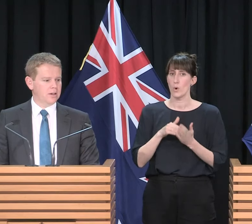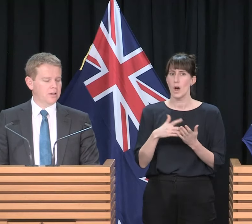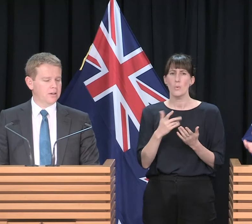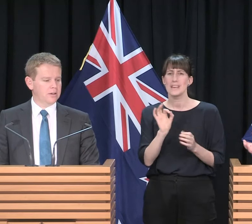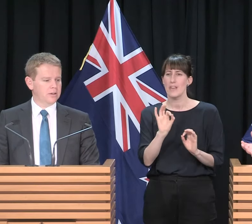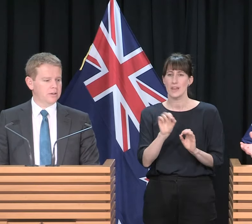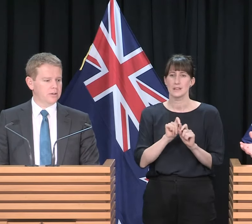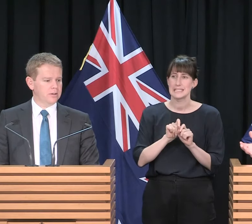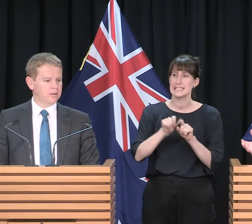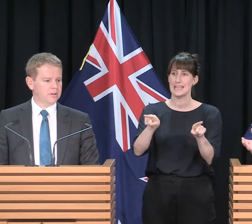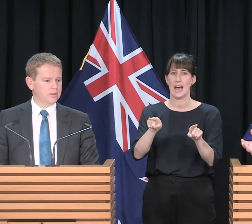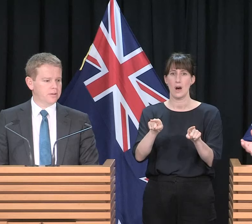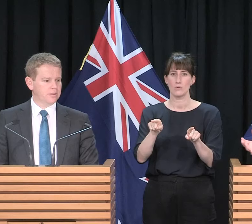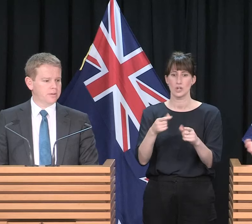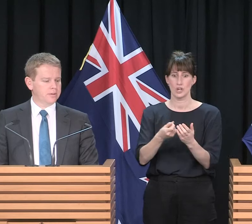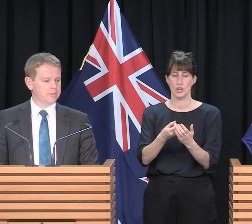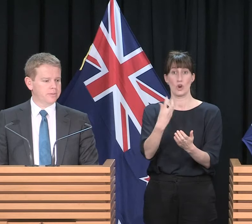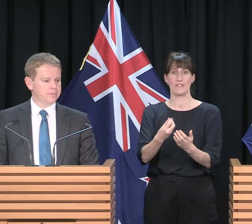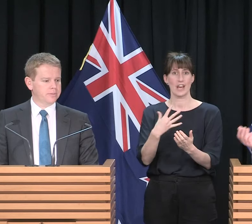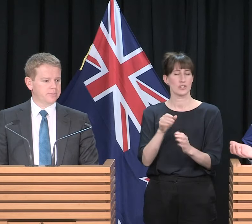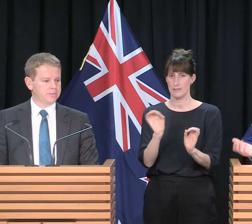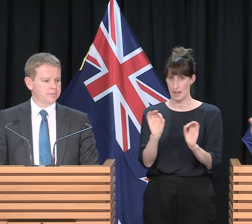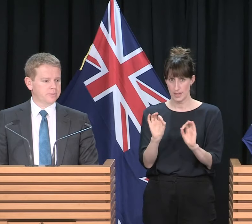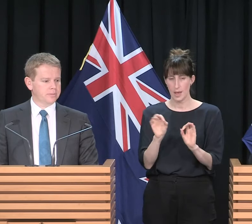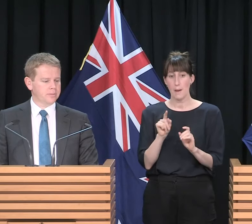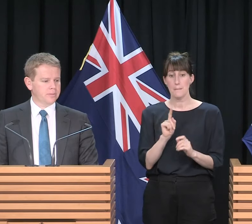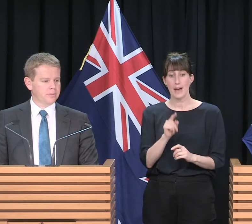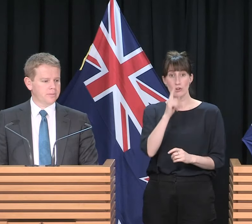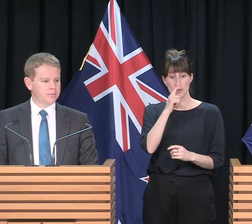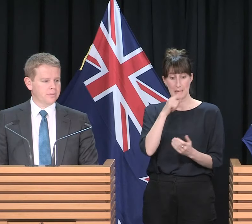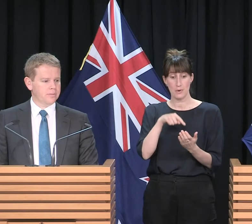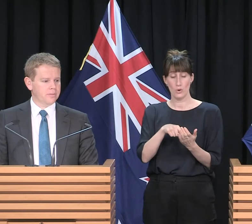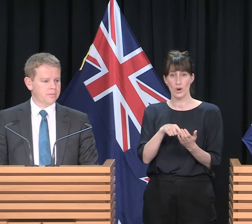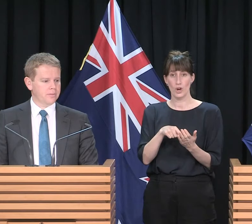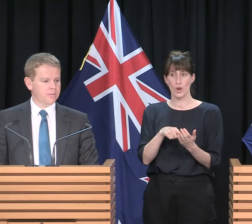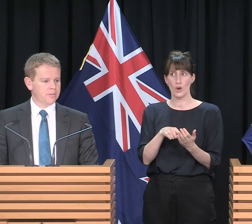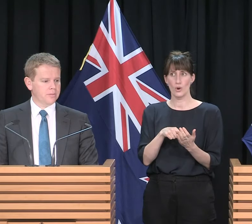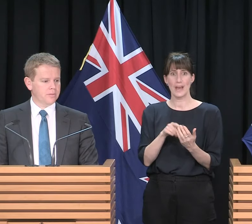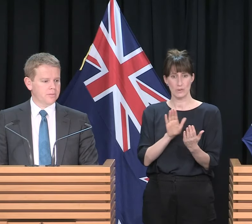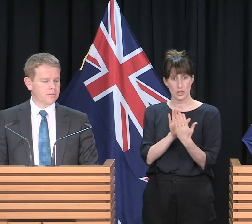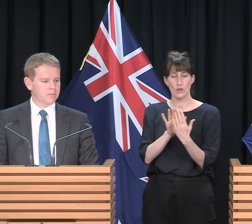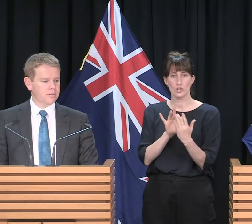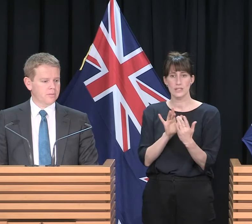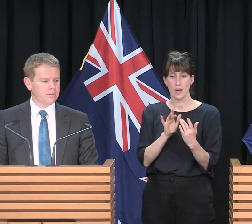637,000 registered users. That's up 15,700 over the past